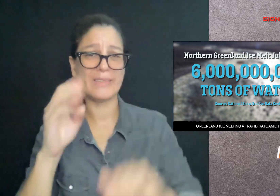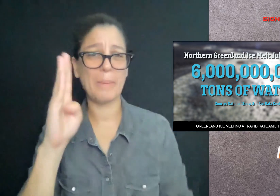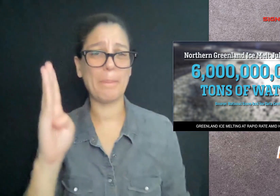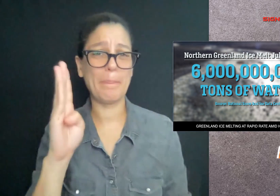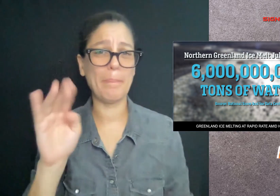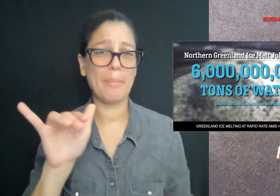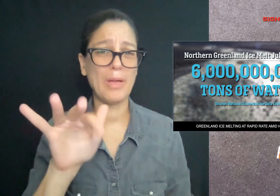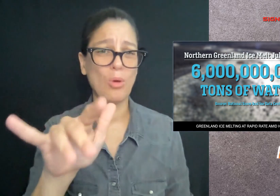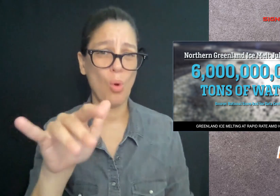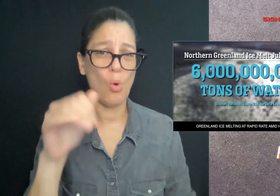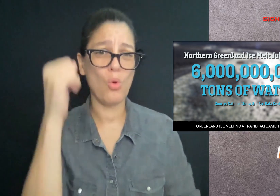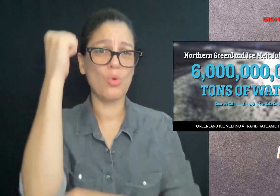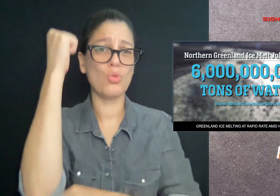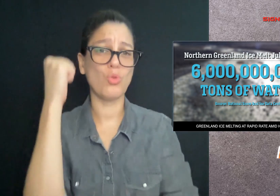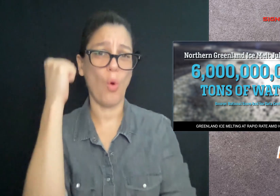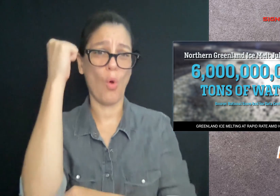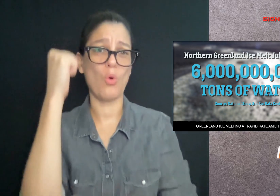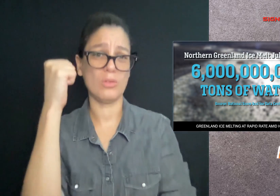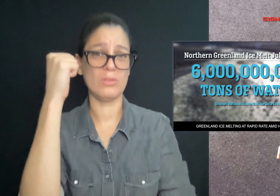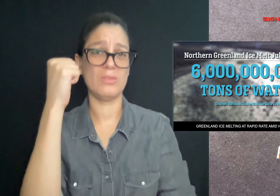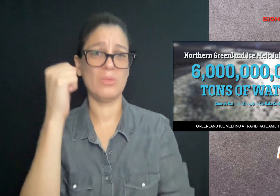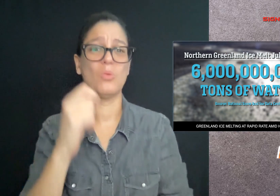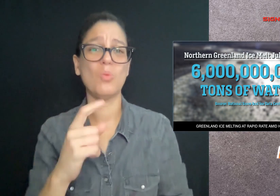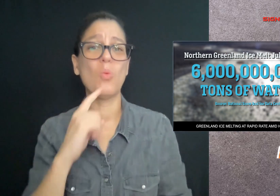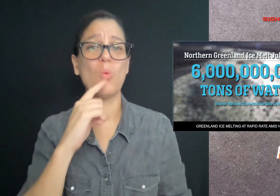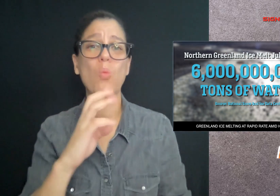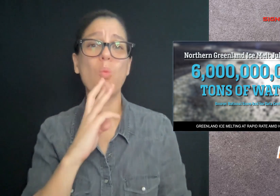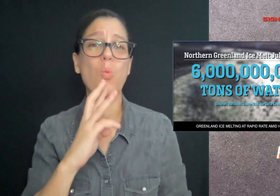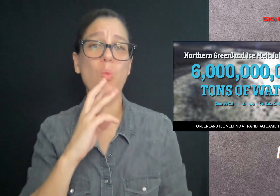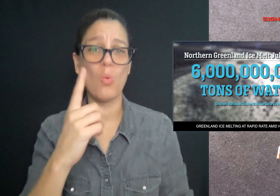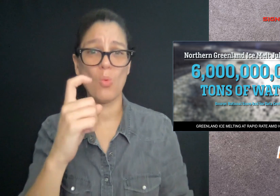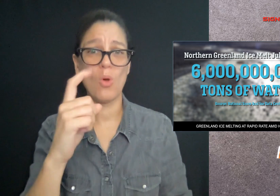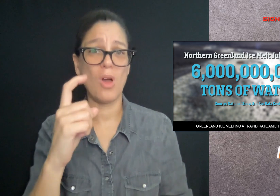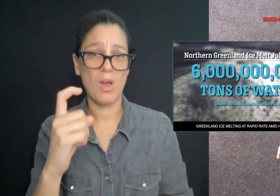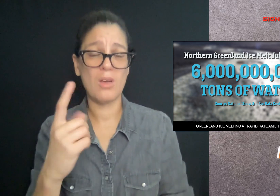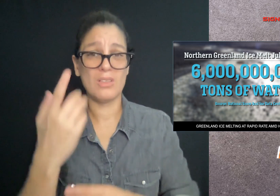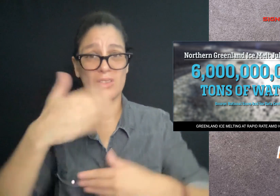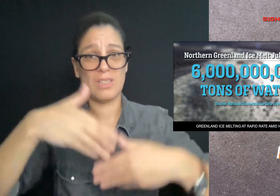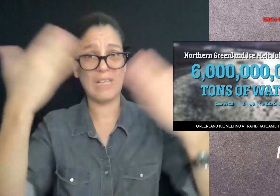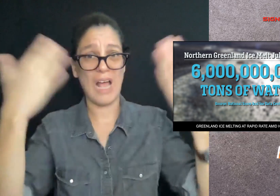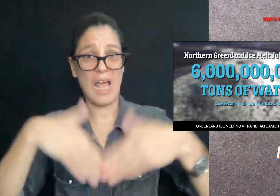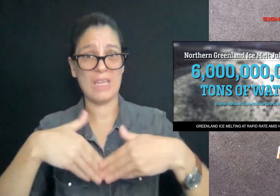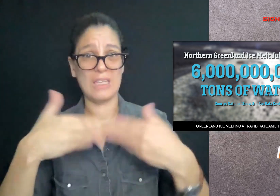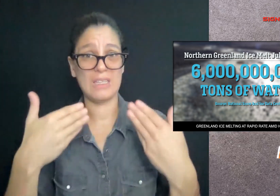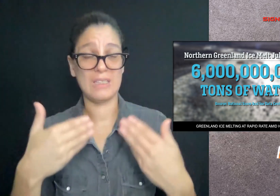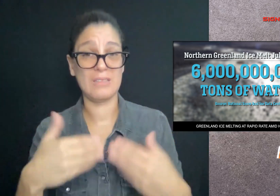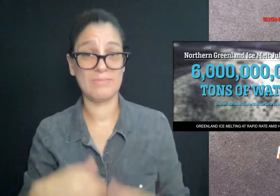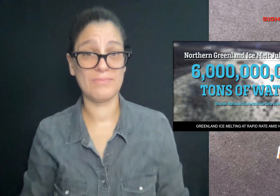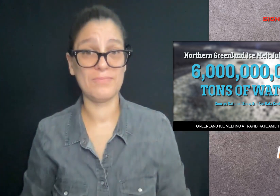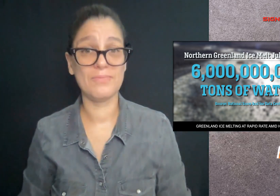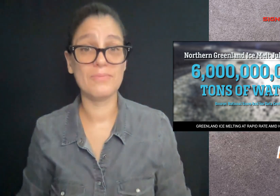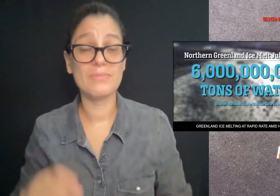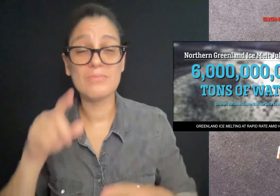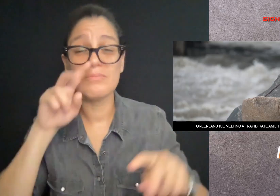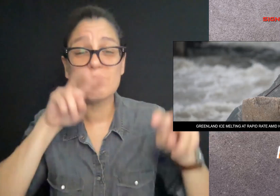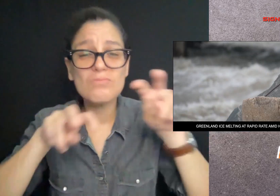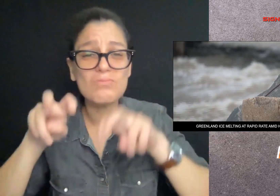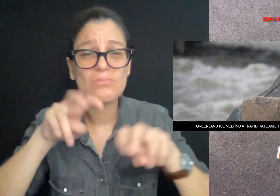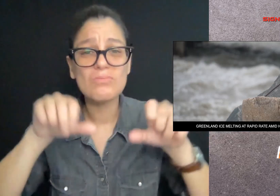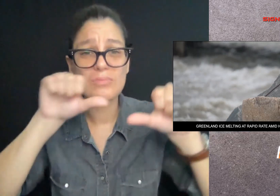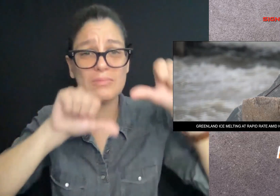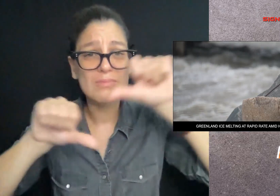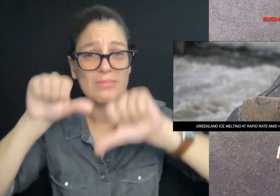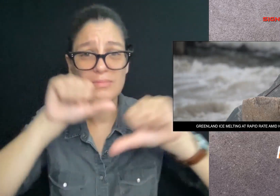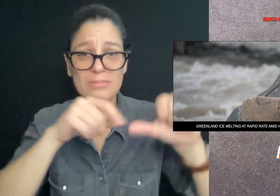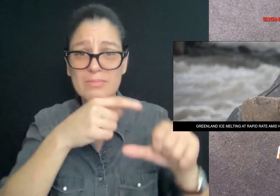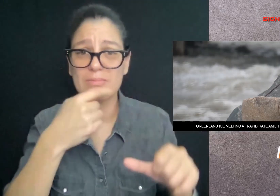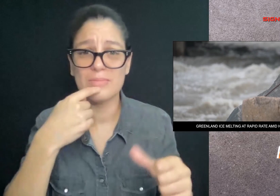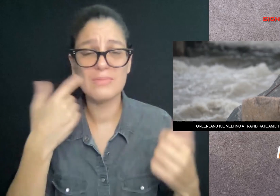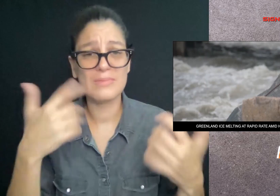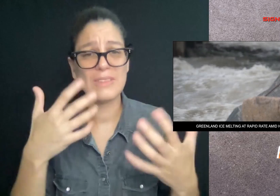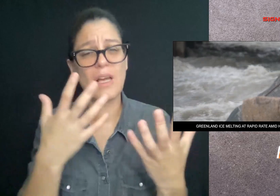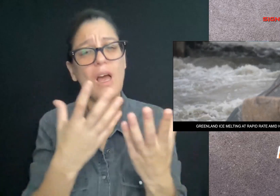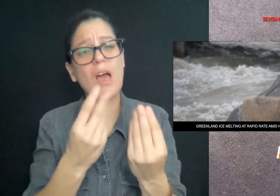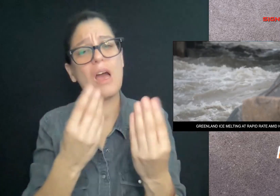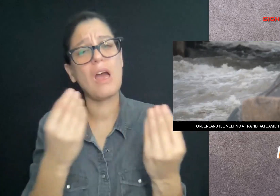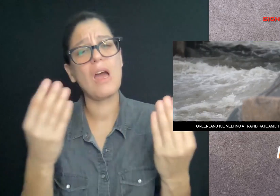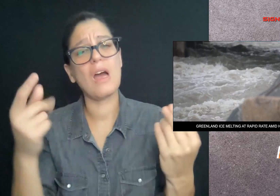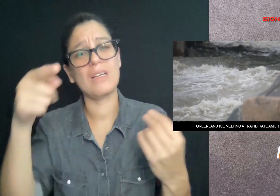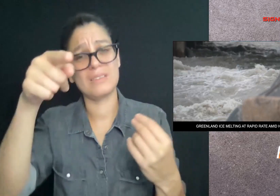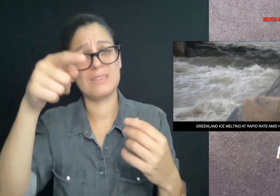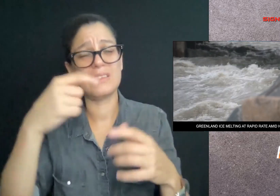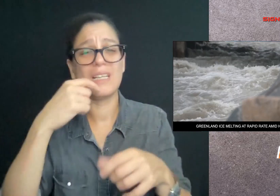of water per day